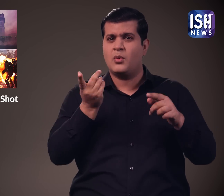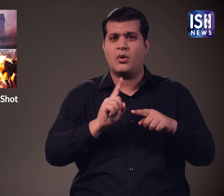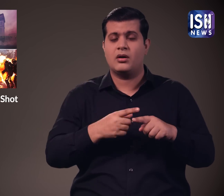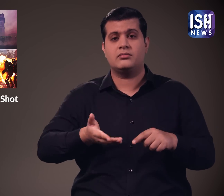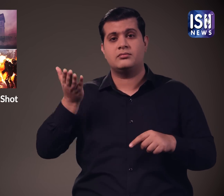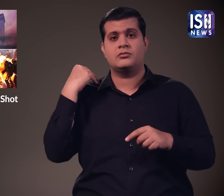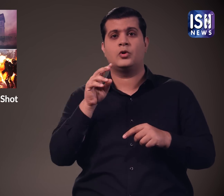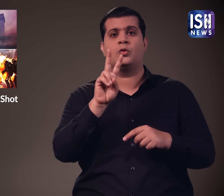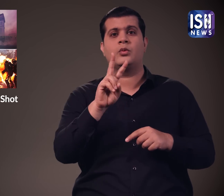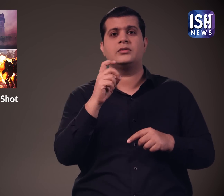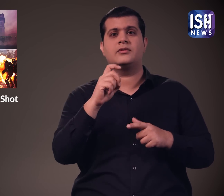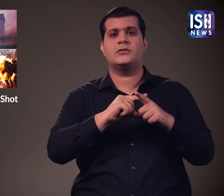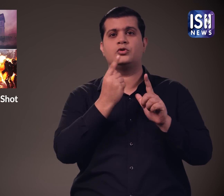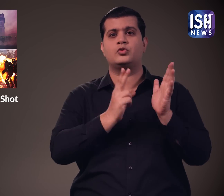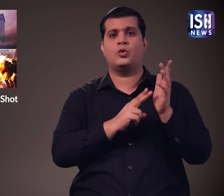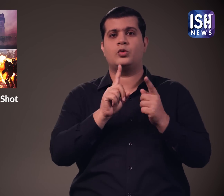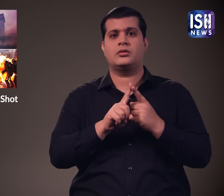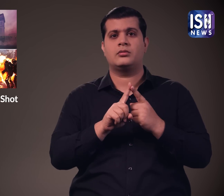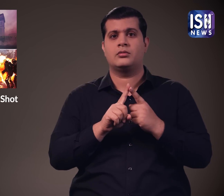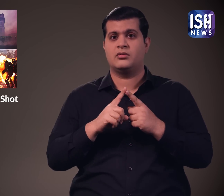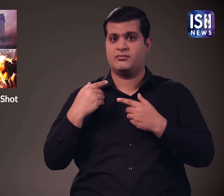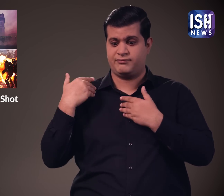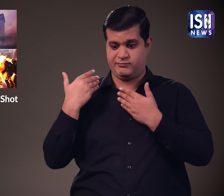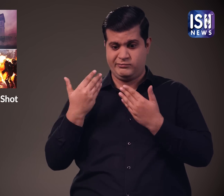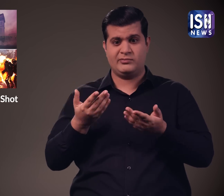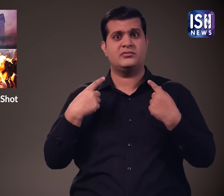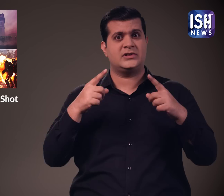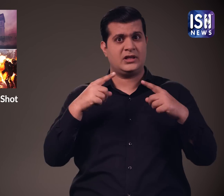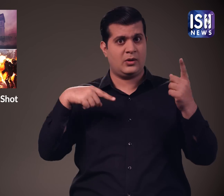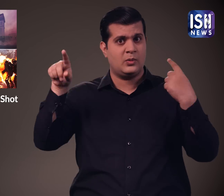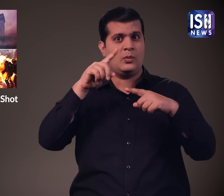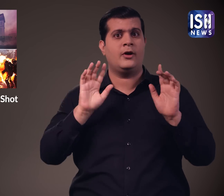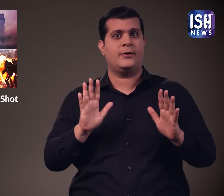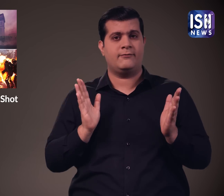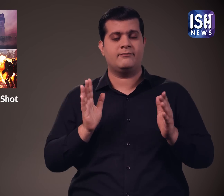The shooting occured on 27 June and protests are going on since then.